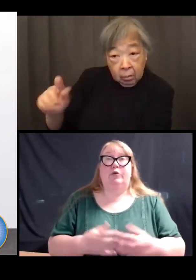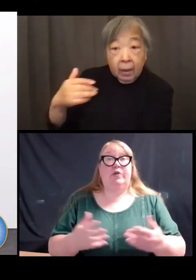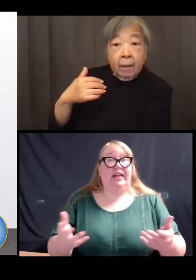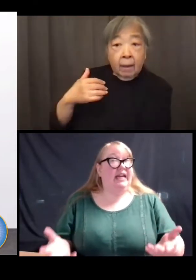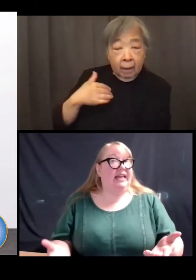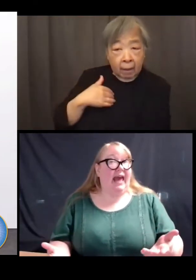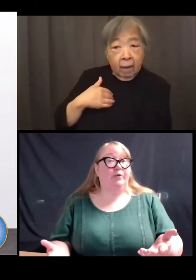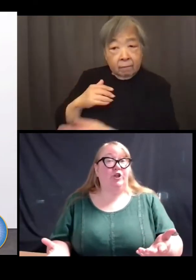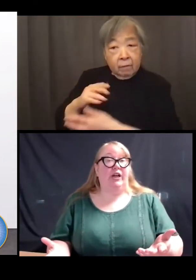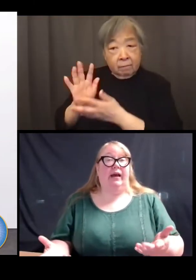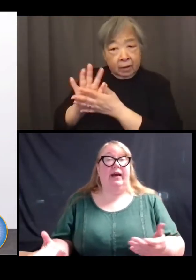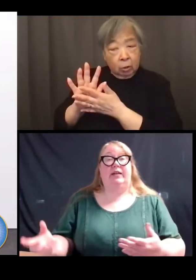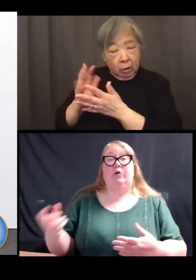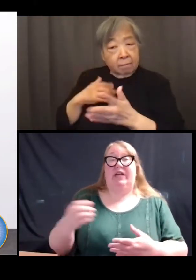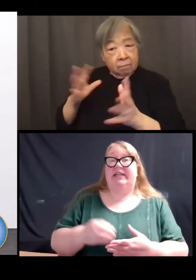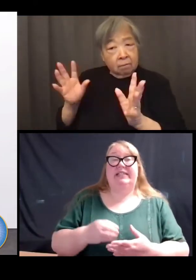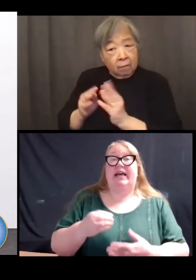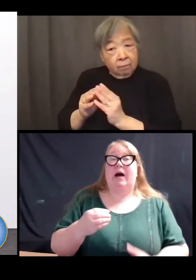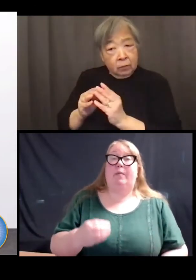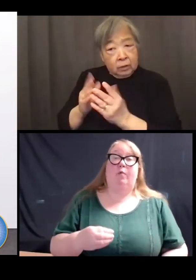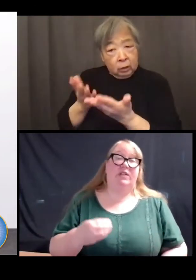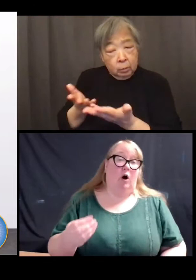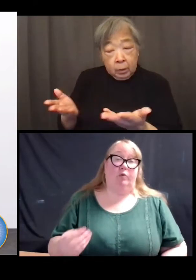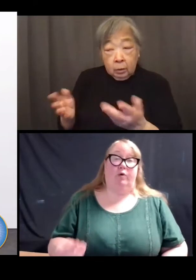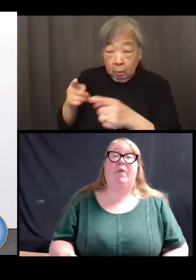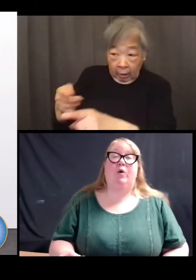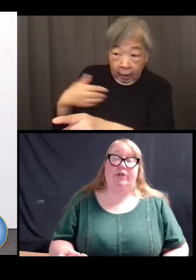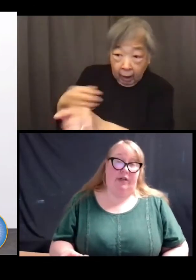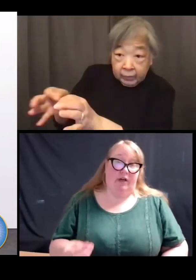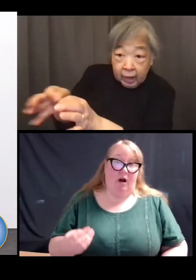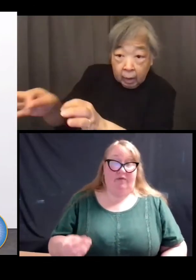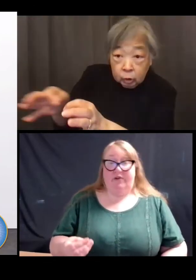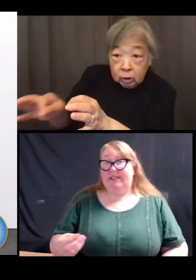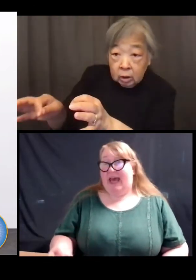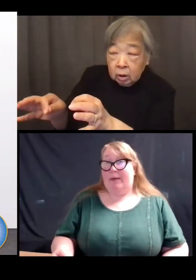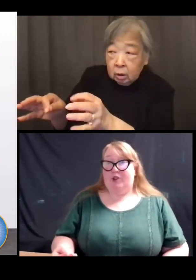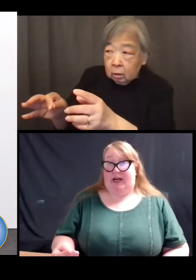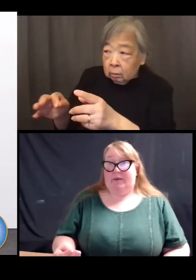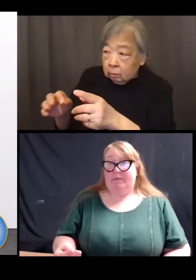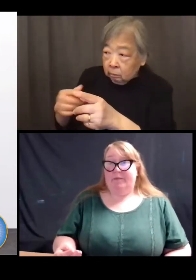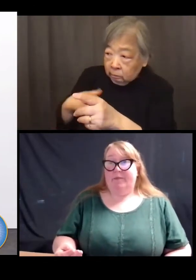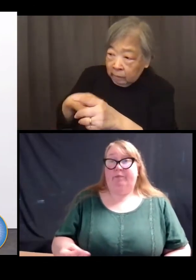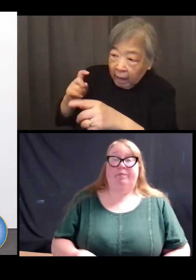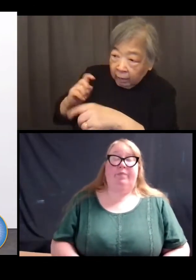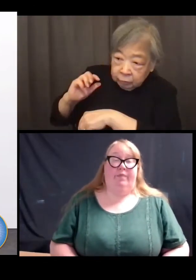Do they need captioning and you need to set up what is called remote conference captioning